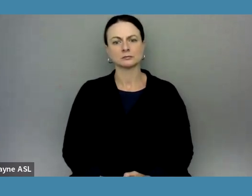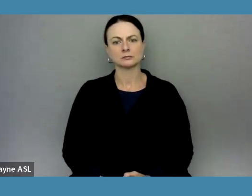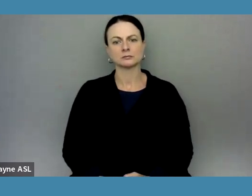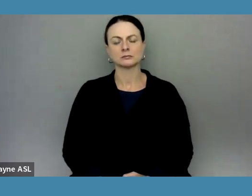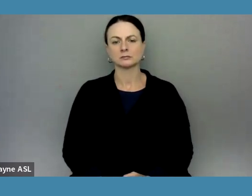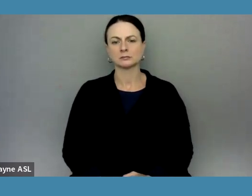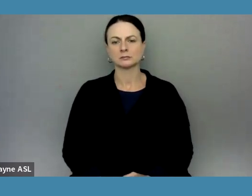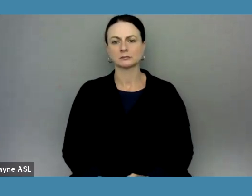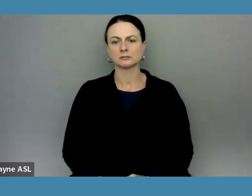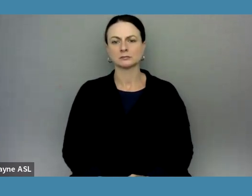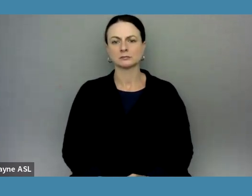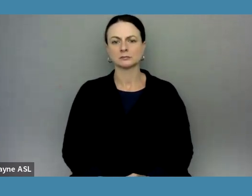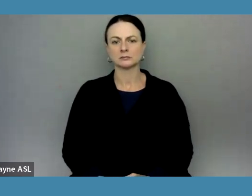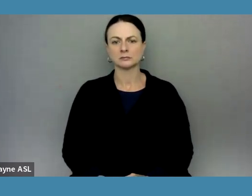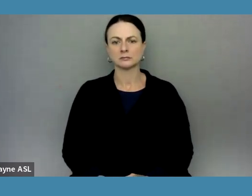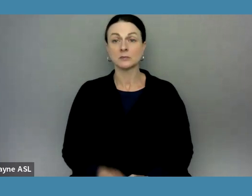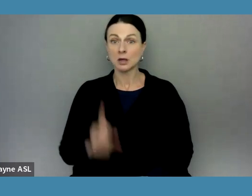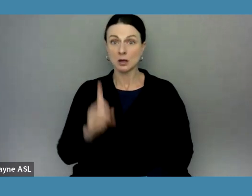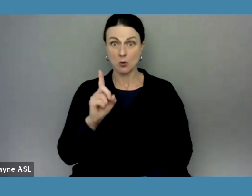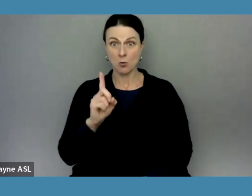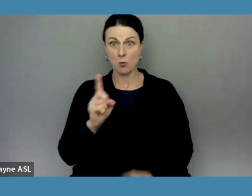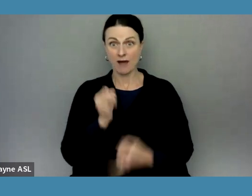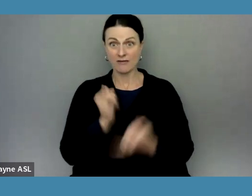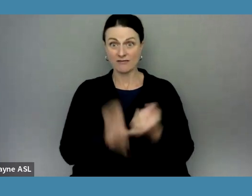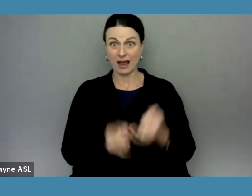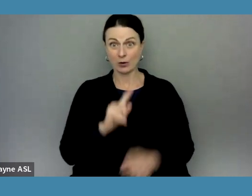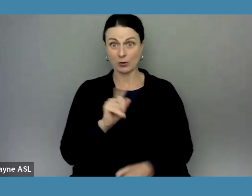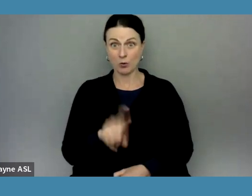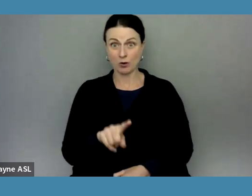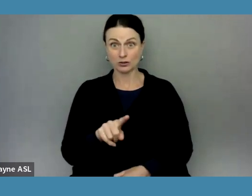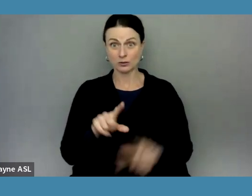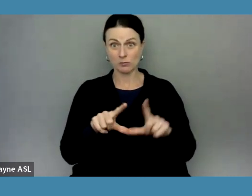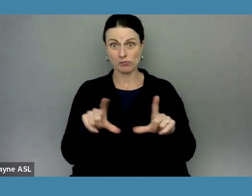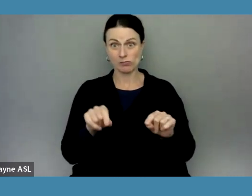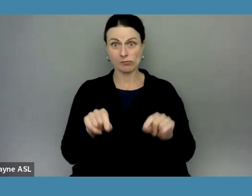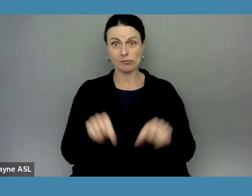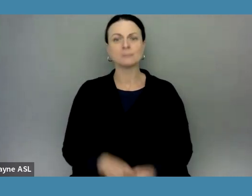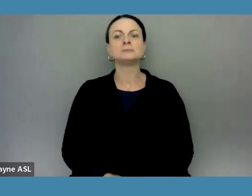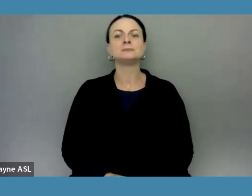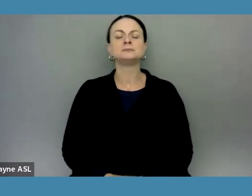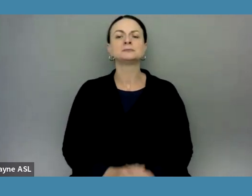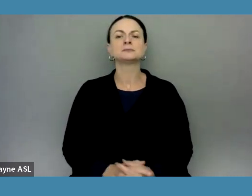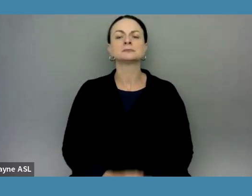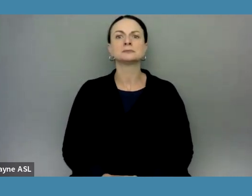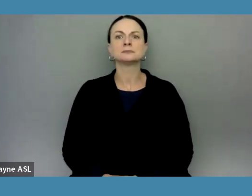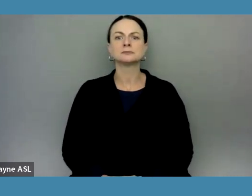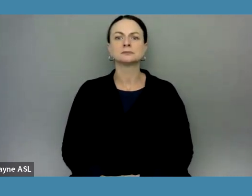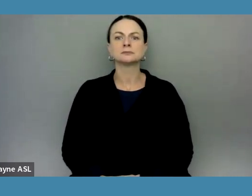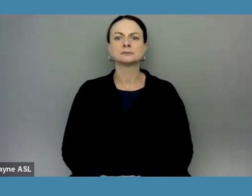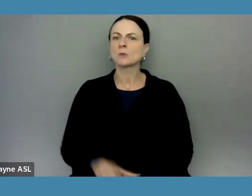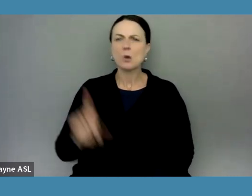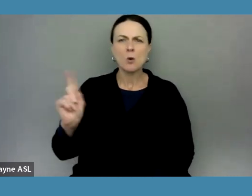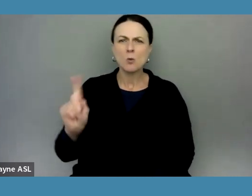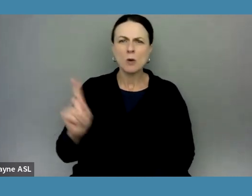[Maddie] Thanks so much. There's one final question in the webinar chat that says, where can we find the most common objections